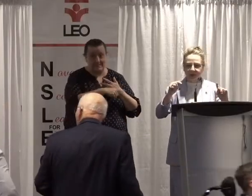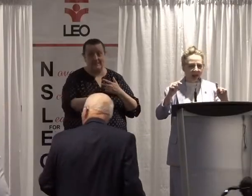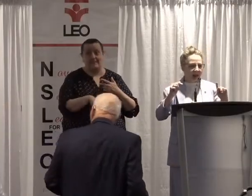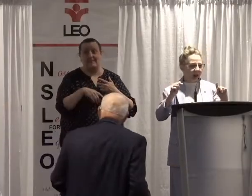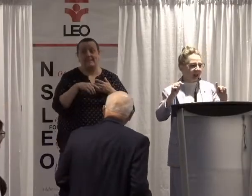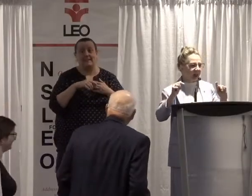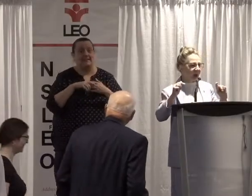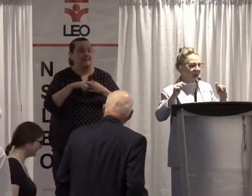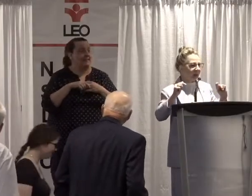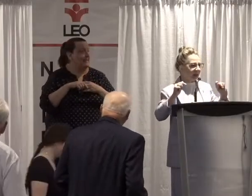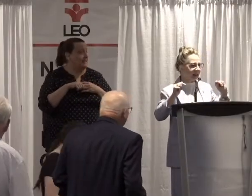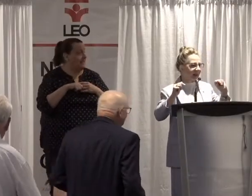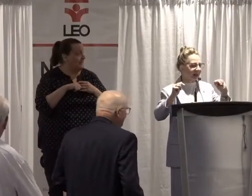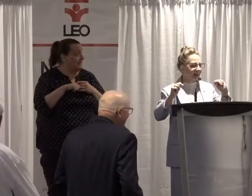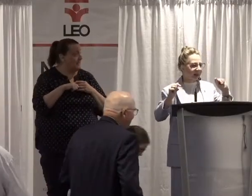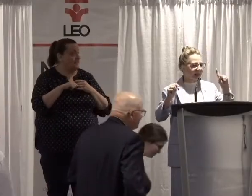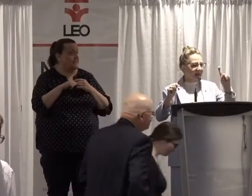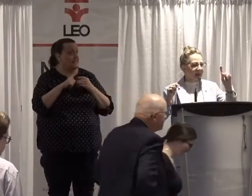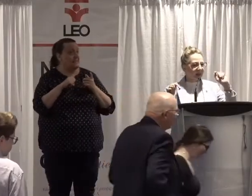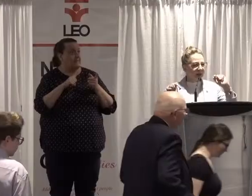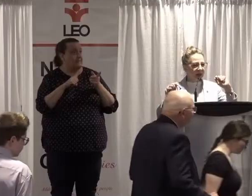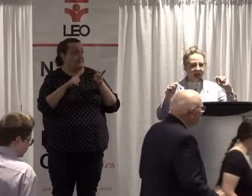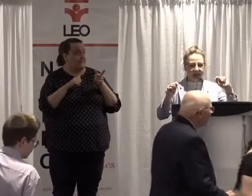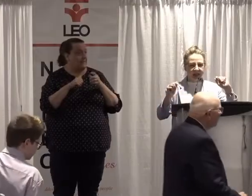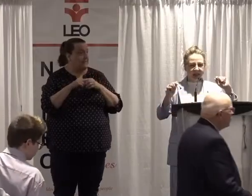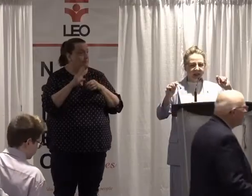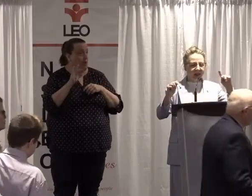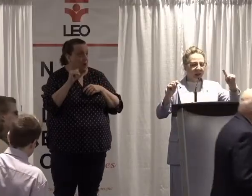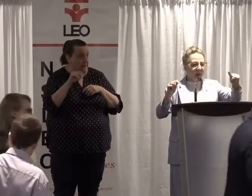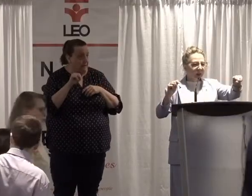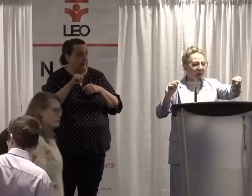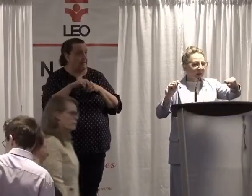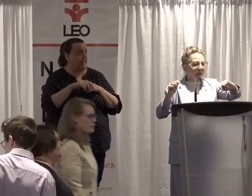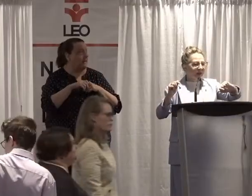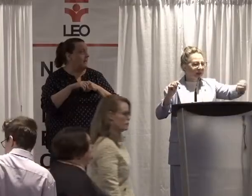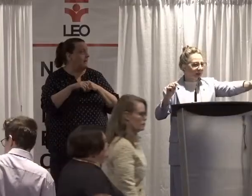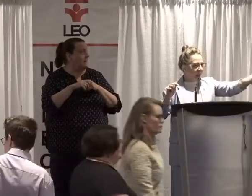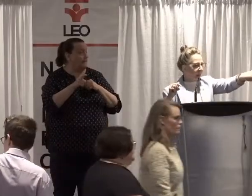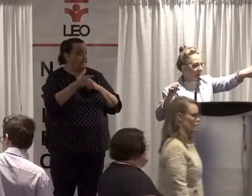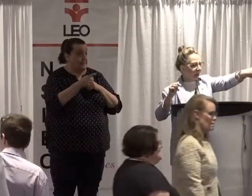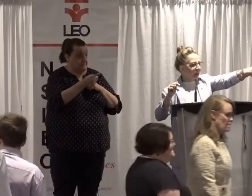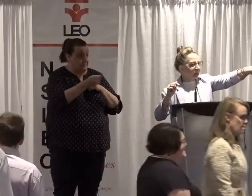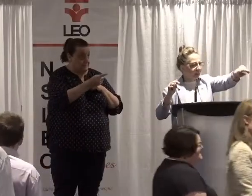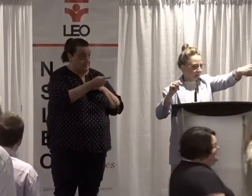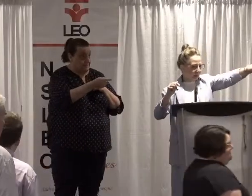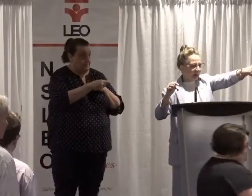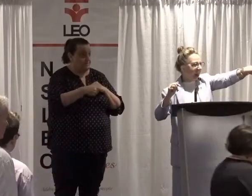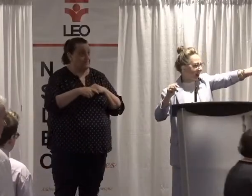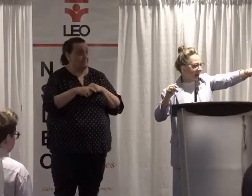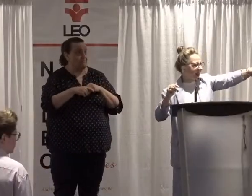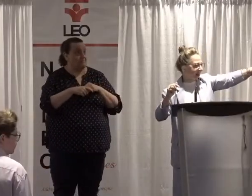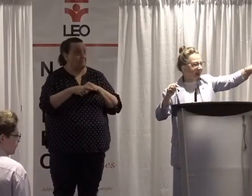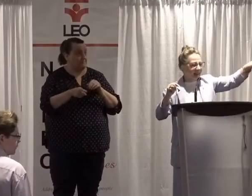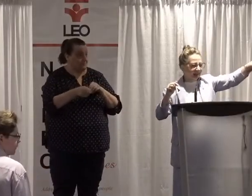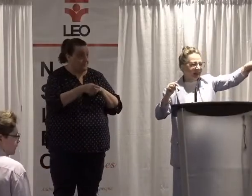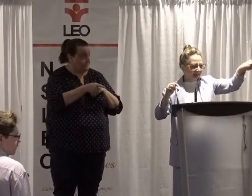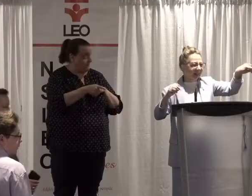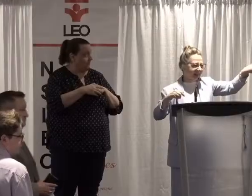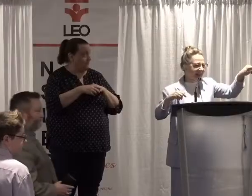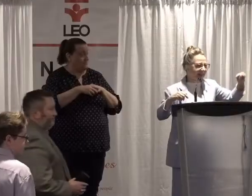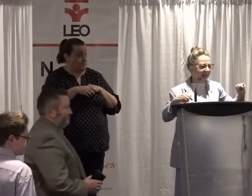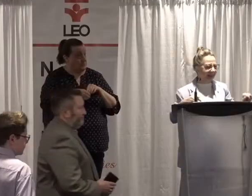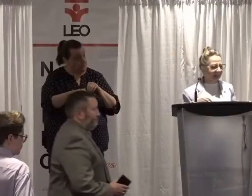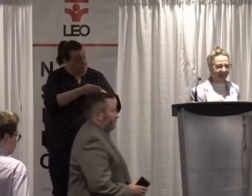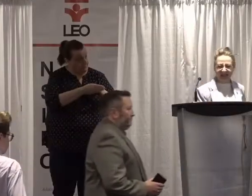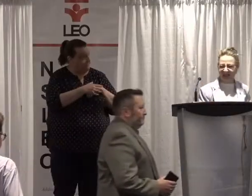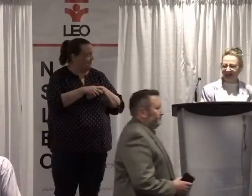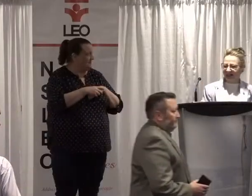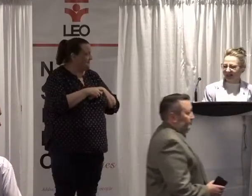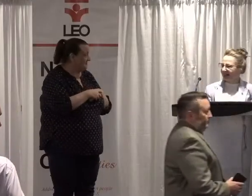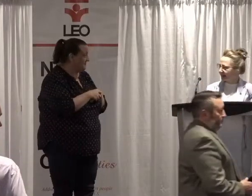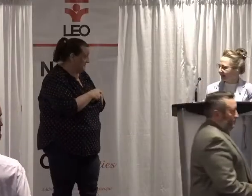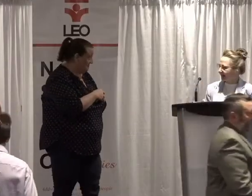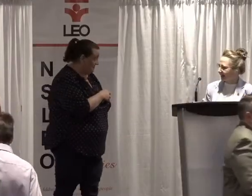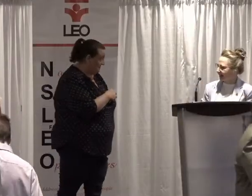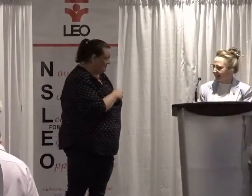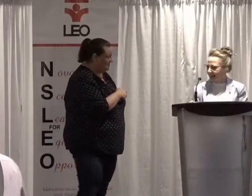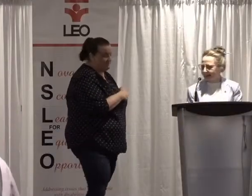VAN HEADING UP, I SEE BRIAN.